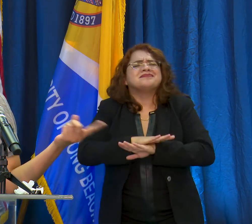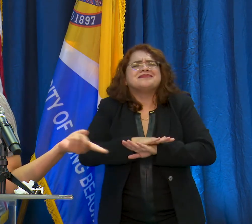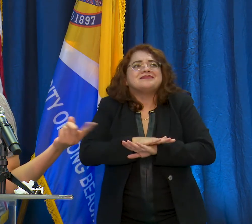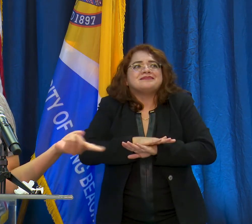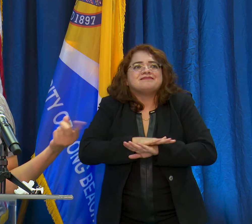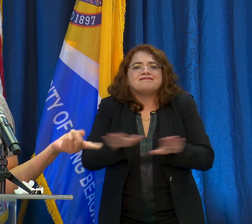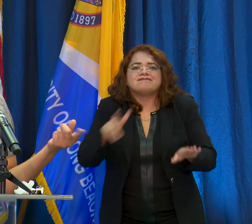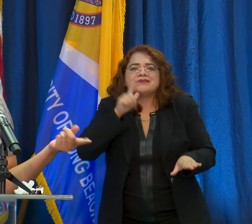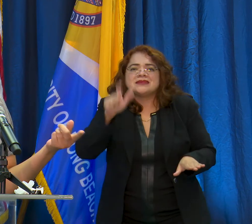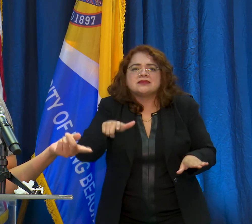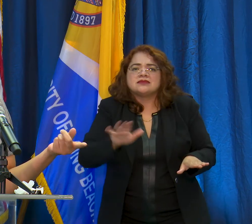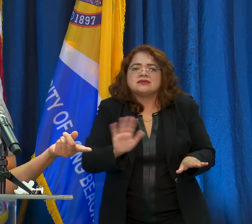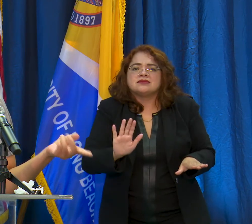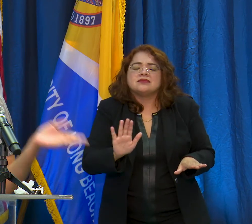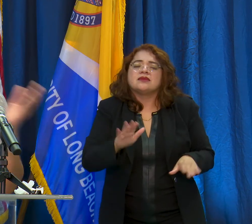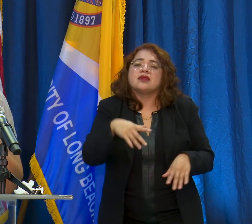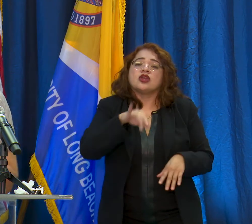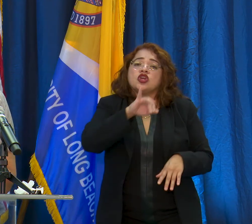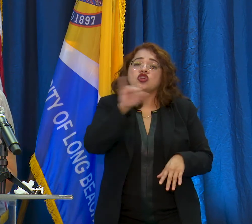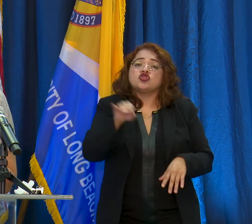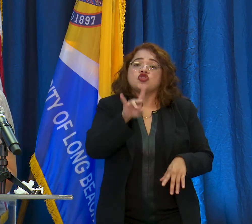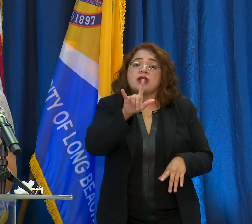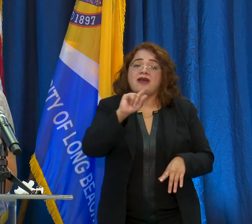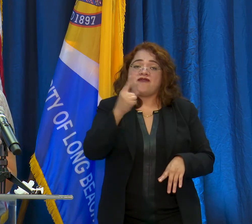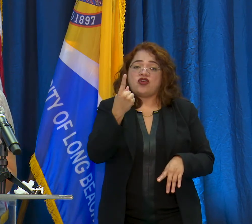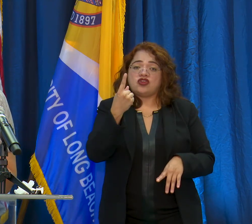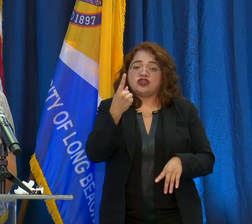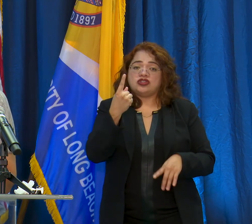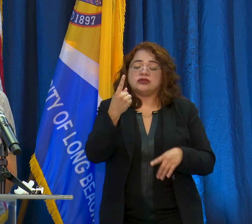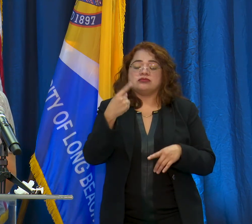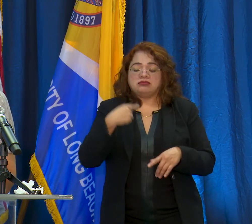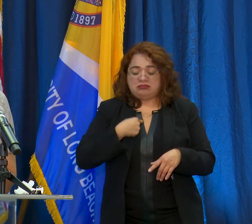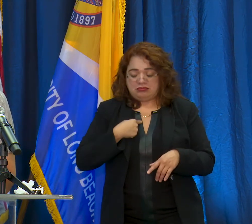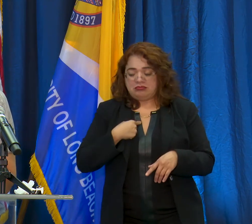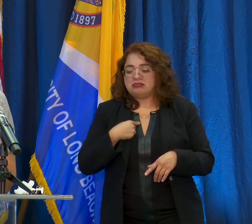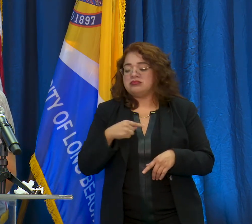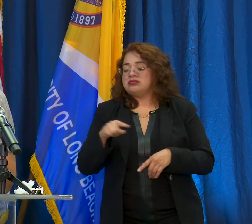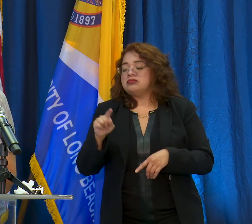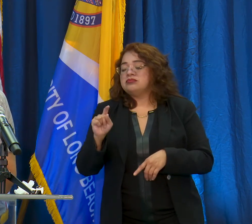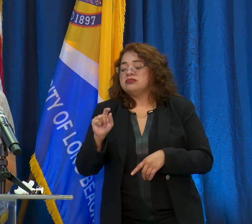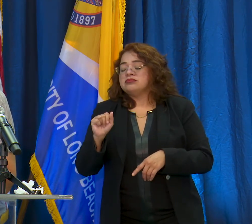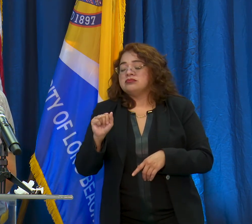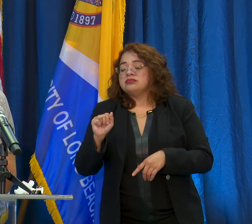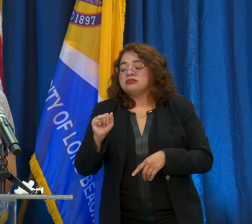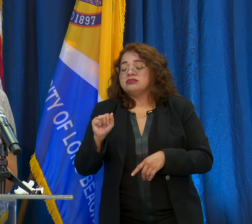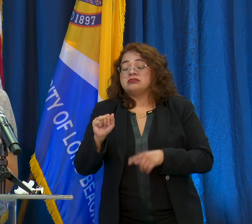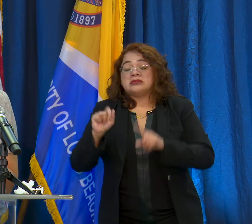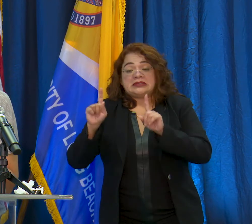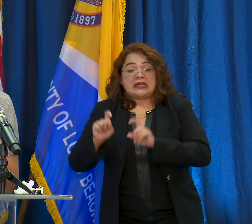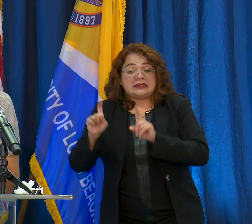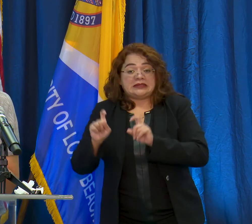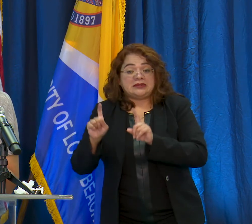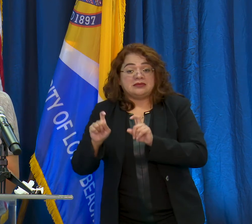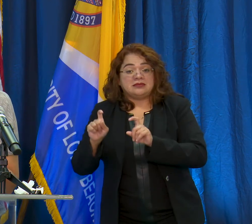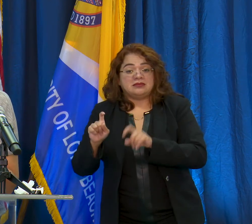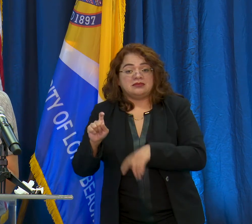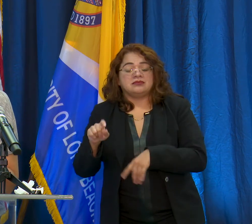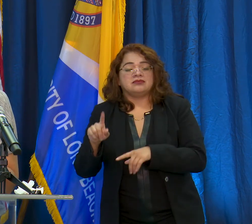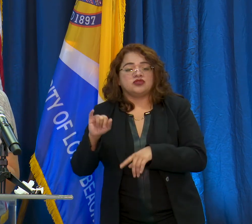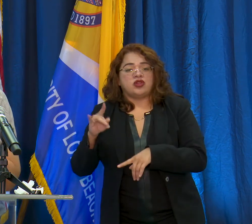exposed on July 1. You get the test on July 5 so that you can go back to work on July 6, but you're just not there yet, you just